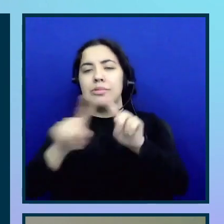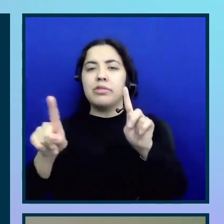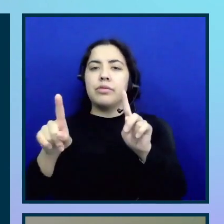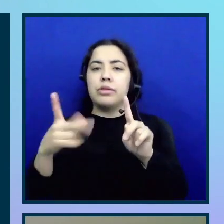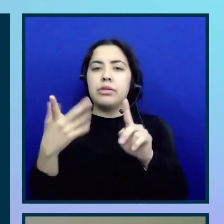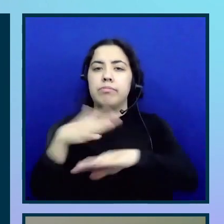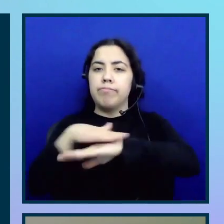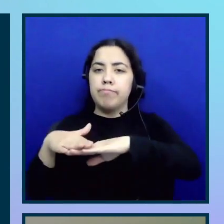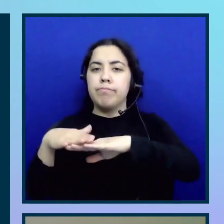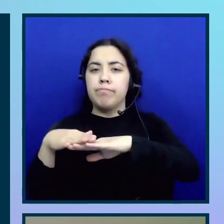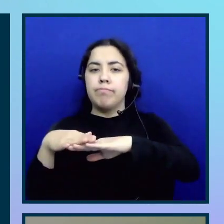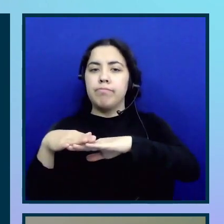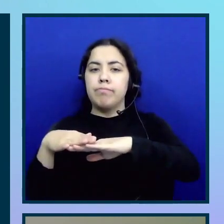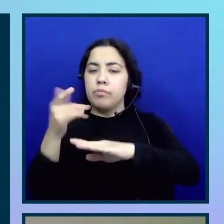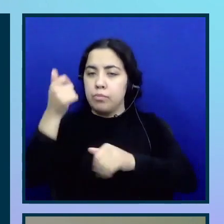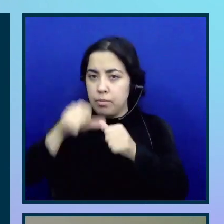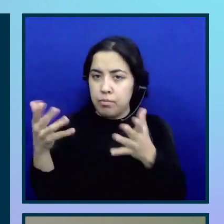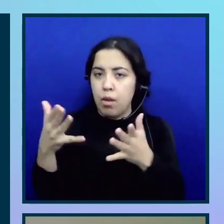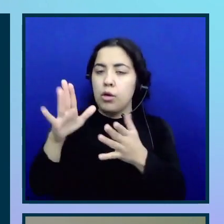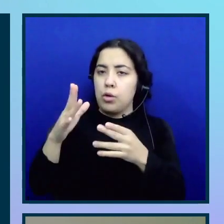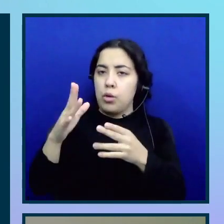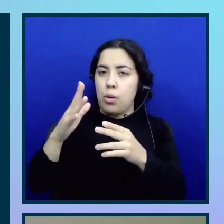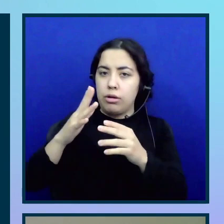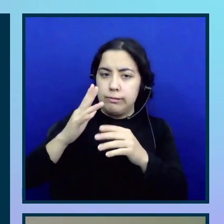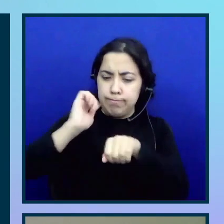that like, you are building with a different language and you might have different options.